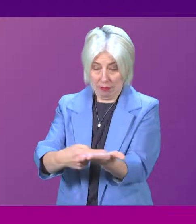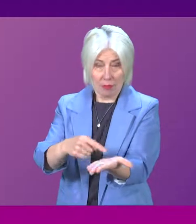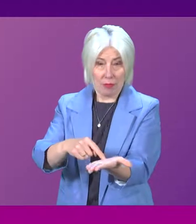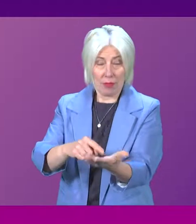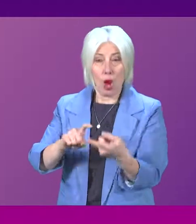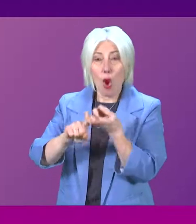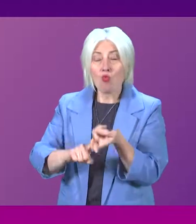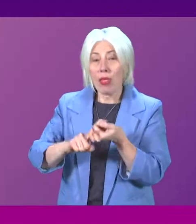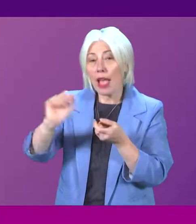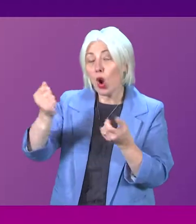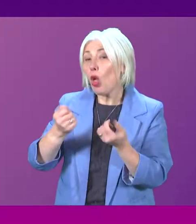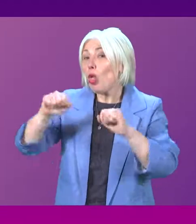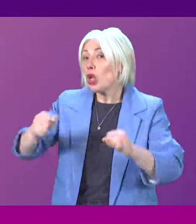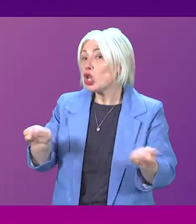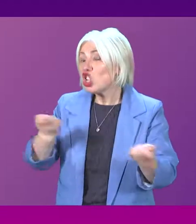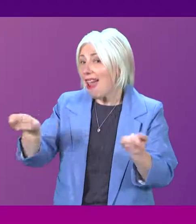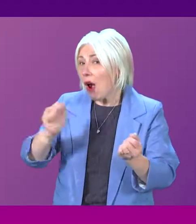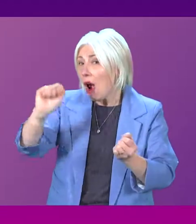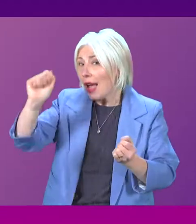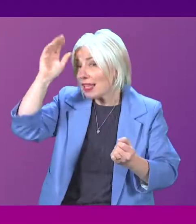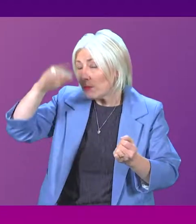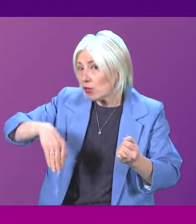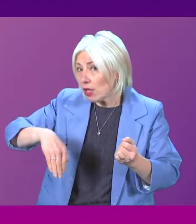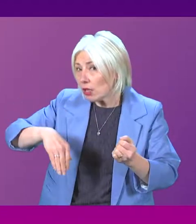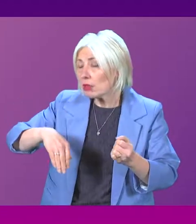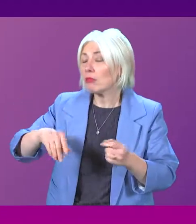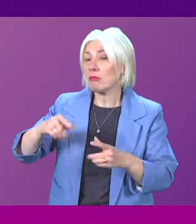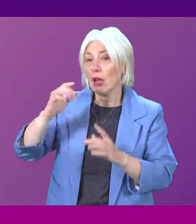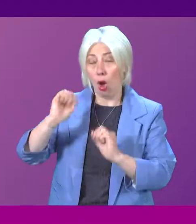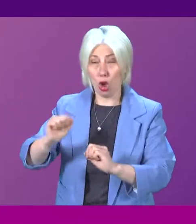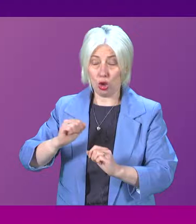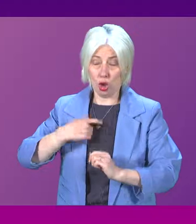chair’s professional experience in equality and human rights and personal commitment to look at rights breaches.